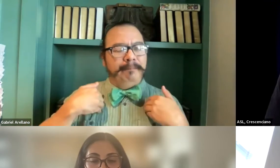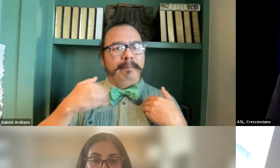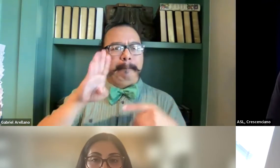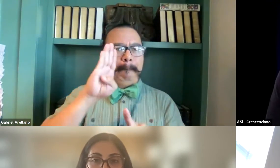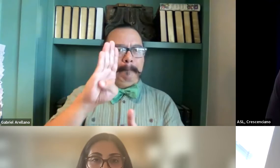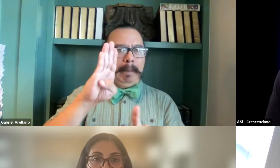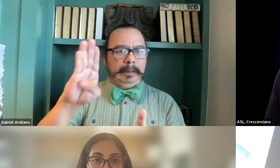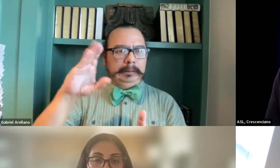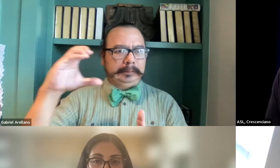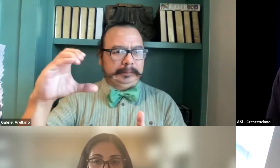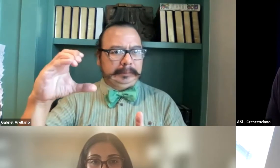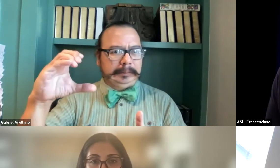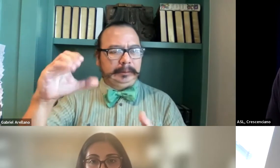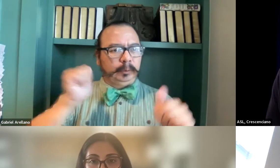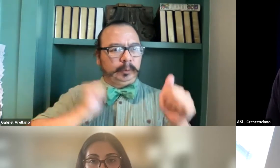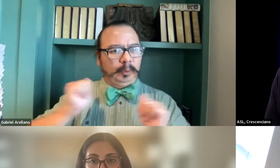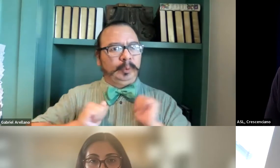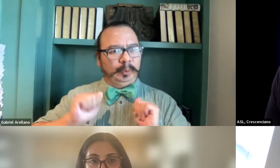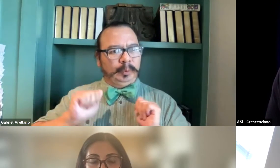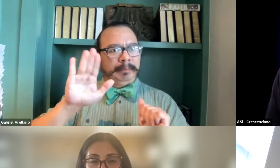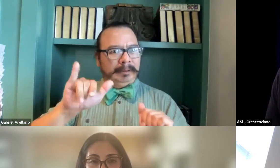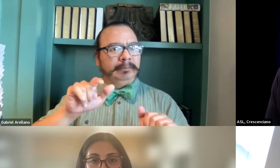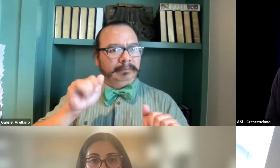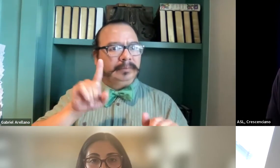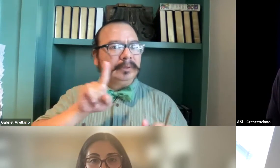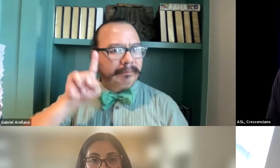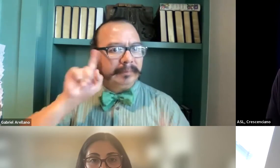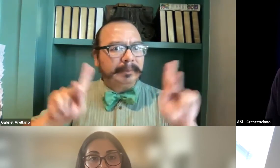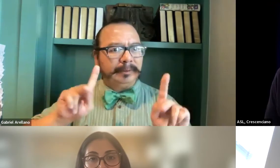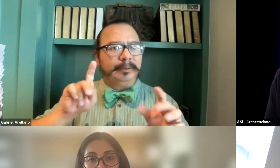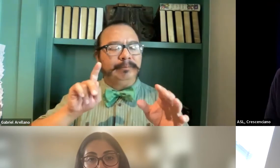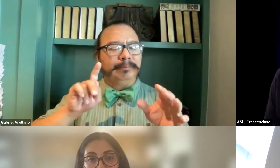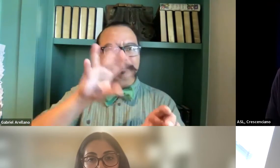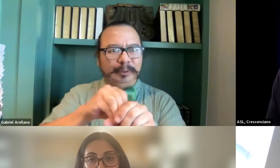ASL, Crescenciano: Looking to to Britain. They do have a show on Bbc.